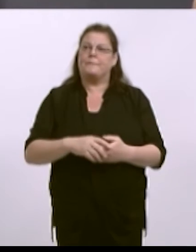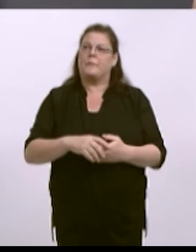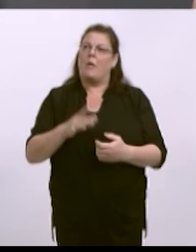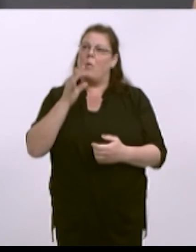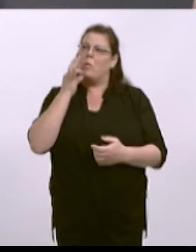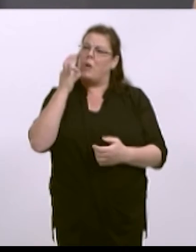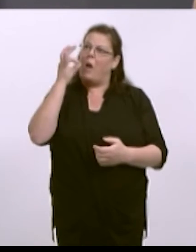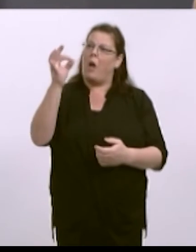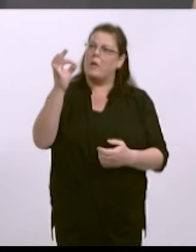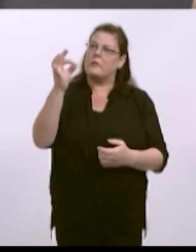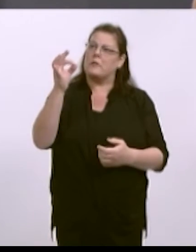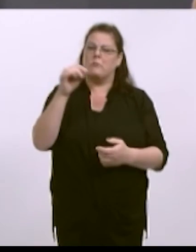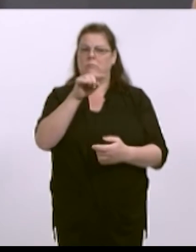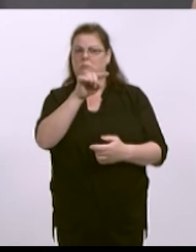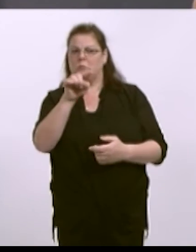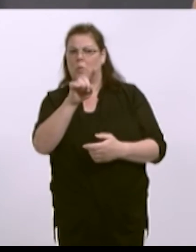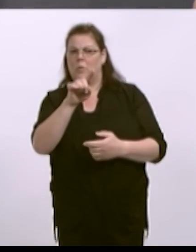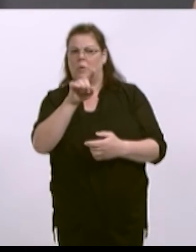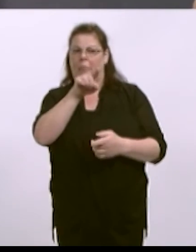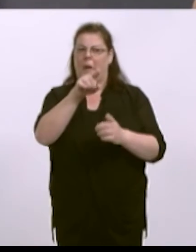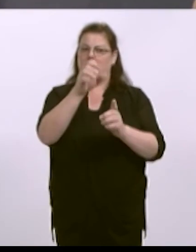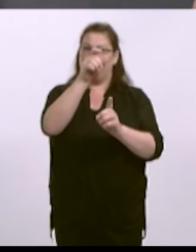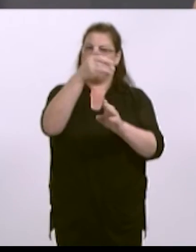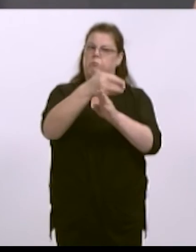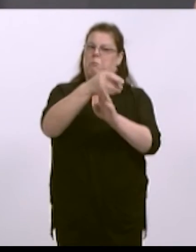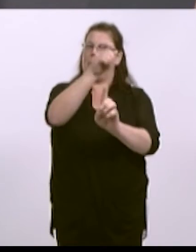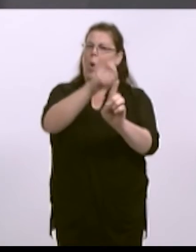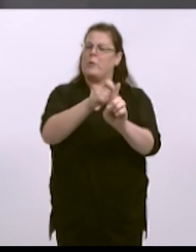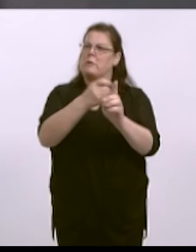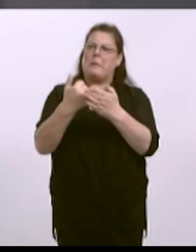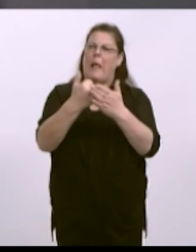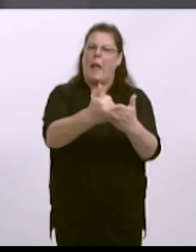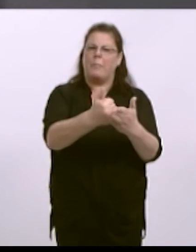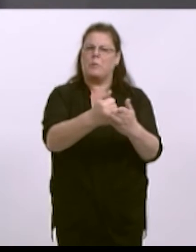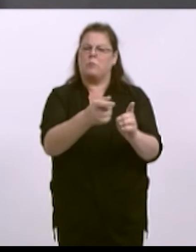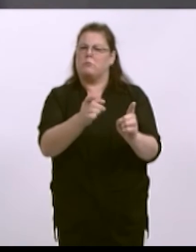today of the meaningful outcomes of that post, how many community assets have been transferred